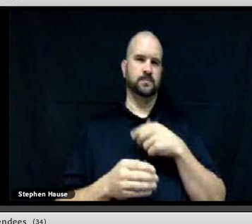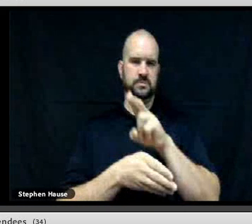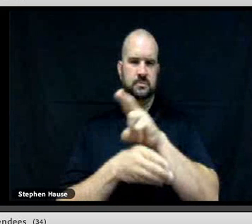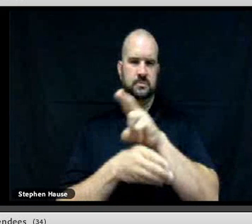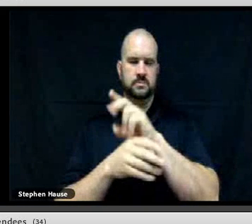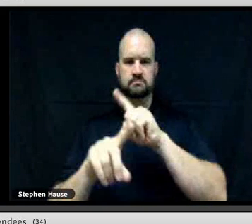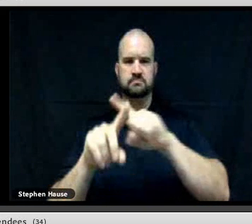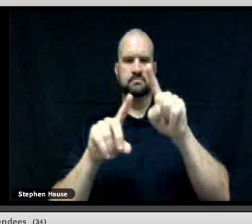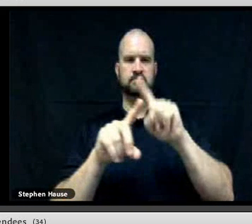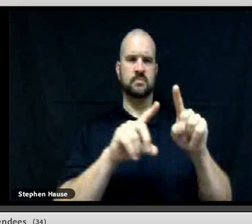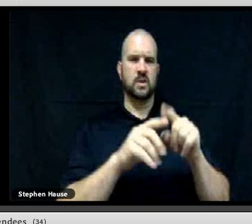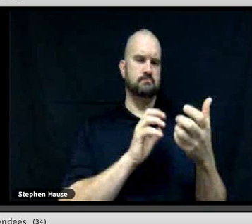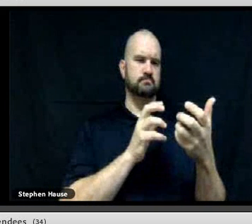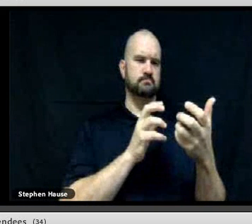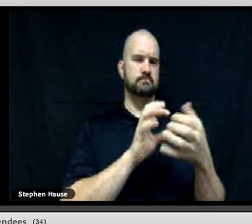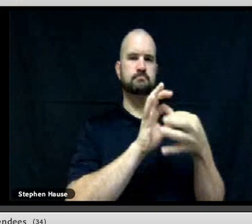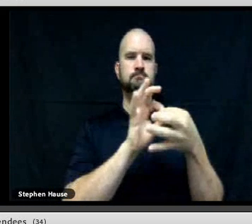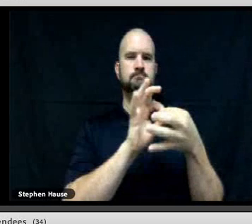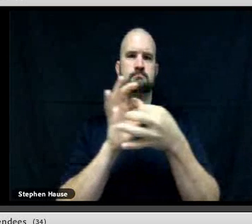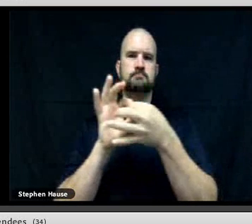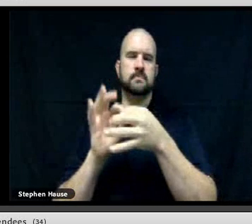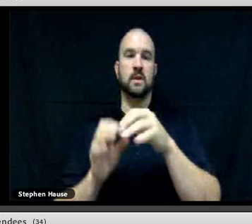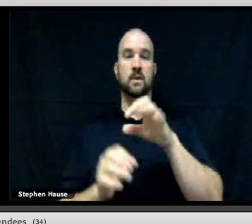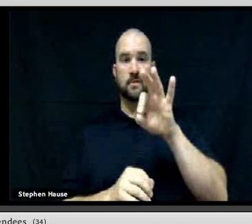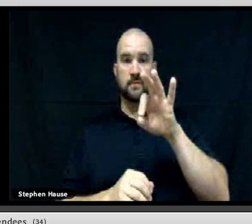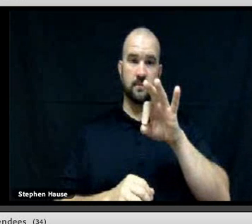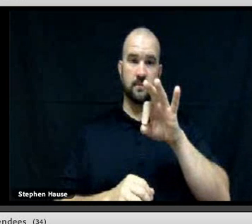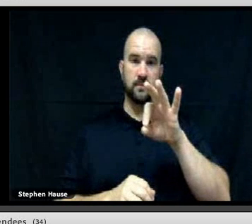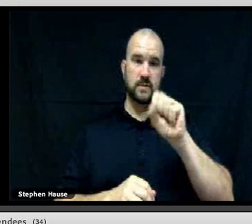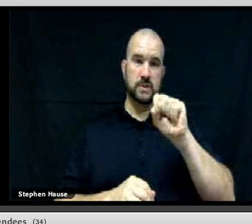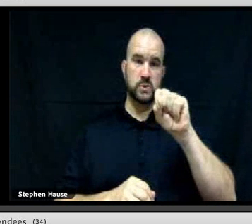including Florida State University, Florida Gulf Coast University,